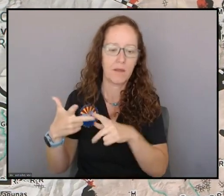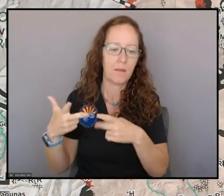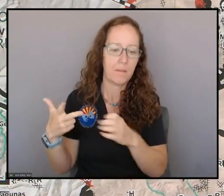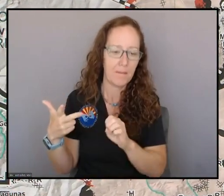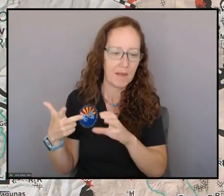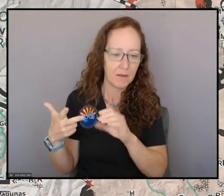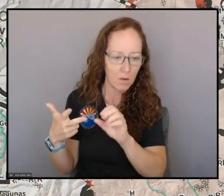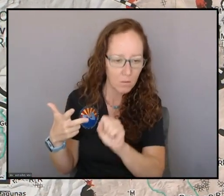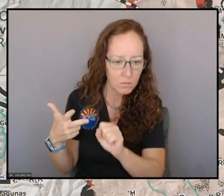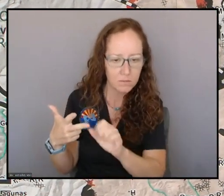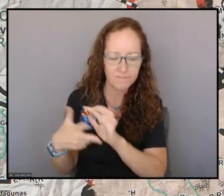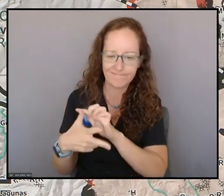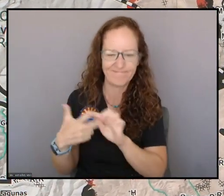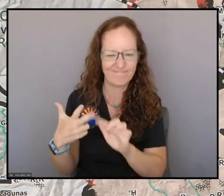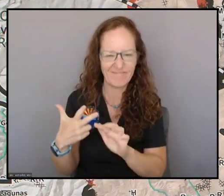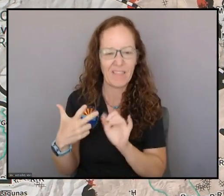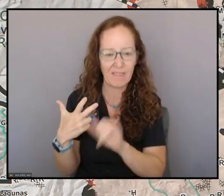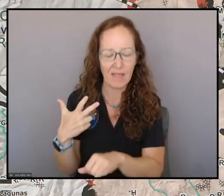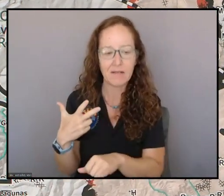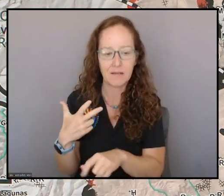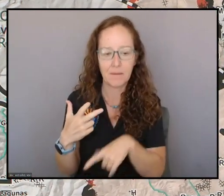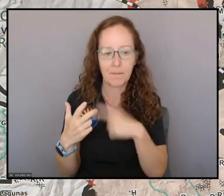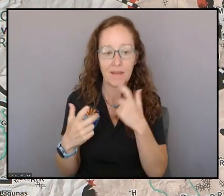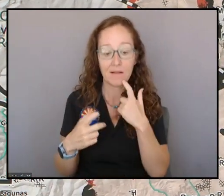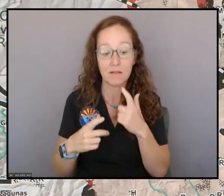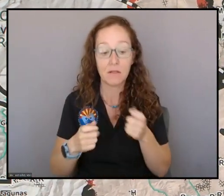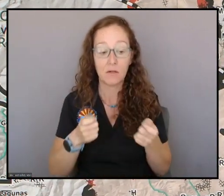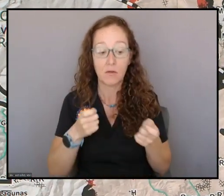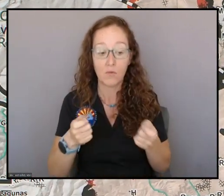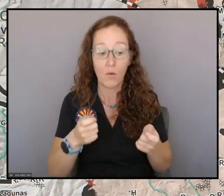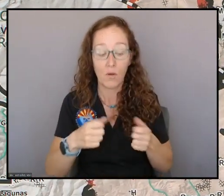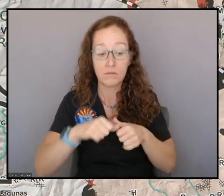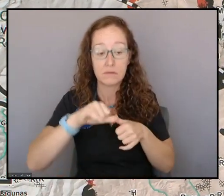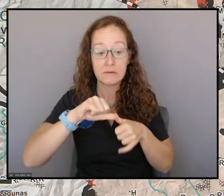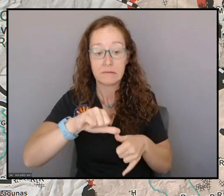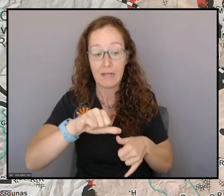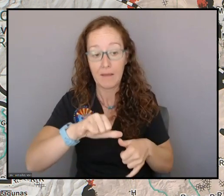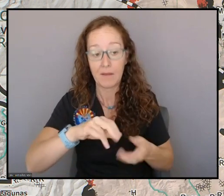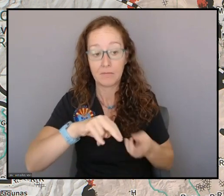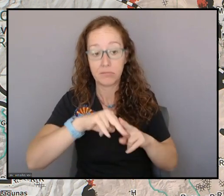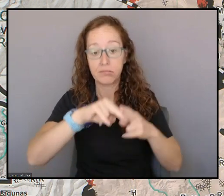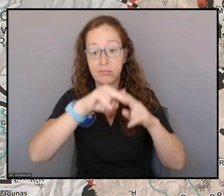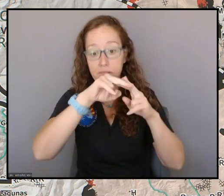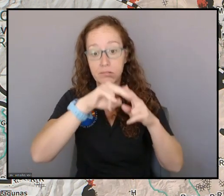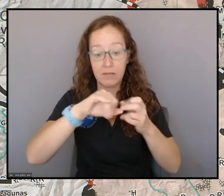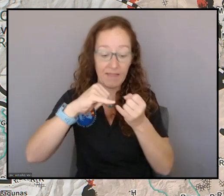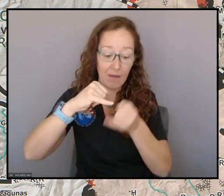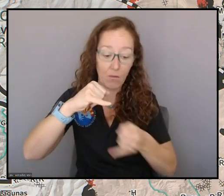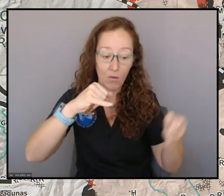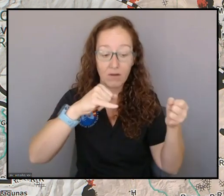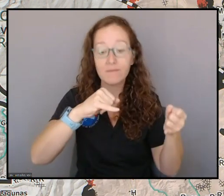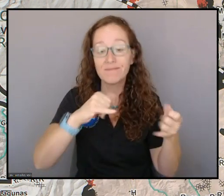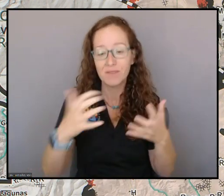gain containment and control over this southwest corner over here. So, we understand that that's a high priority for you